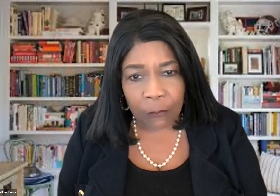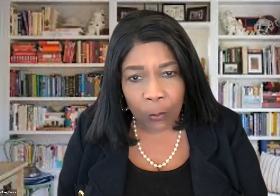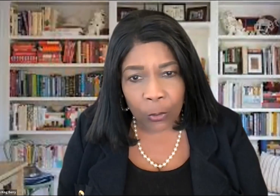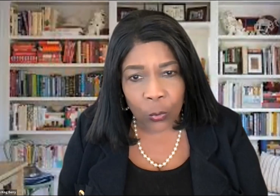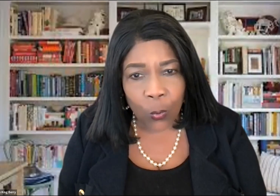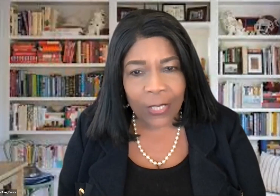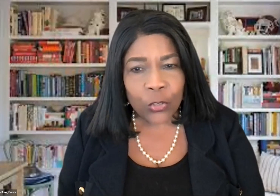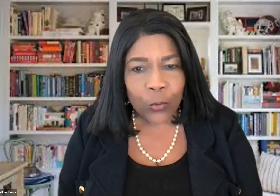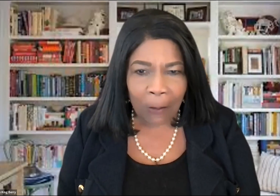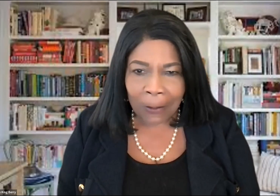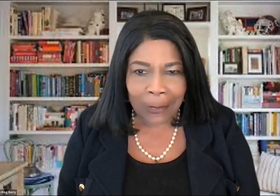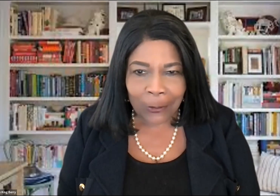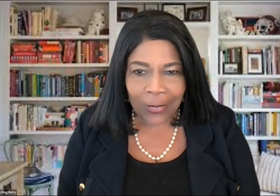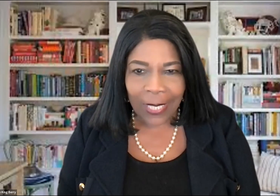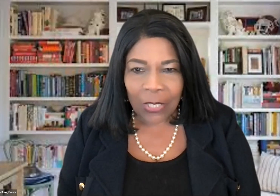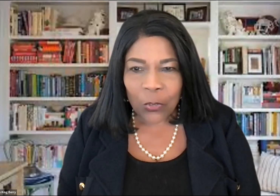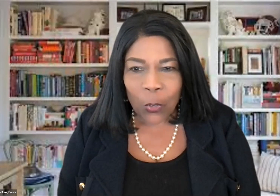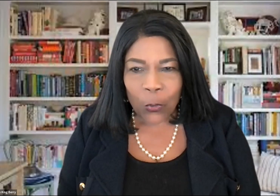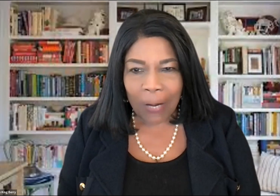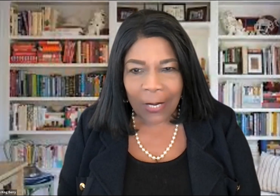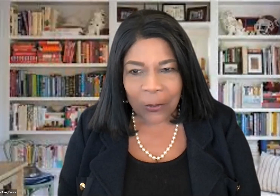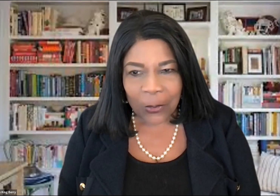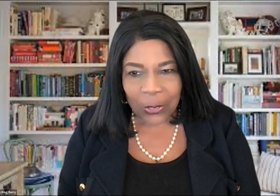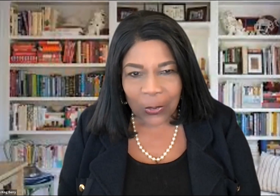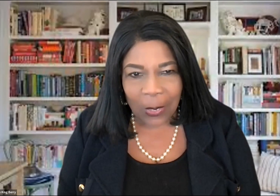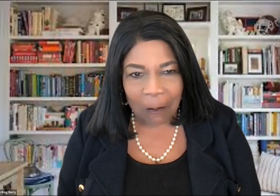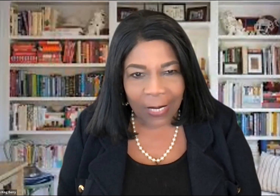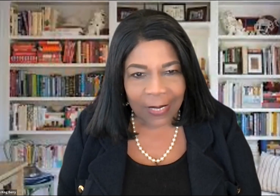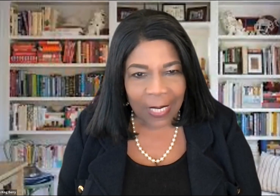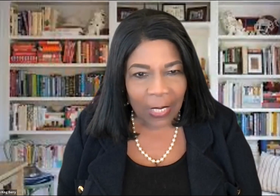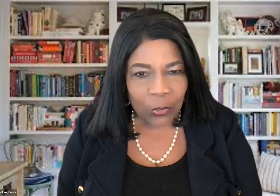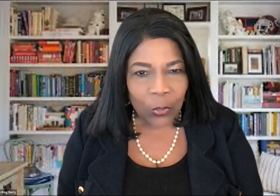The lesson stands focused on the trailblazers that you heard about earlier, Mike.